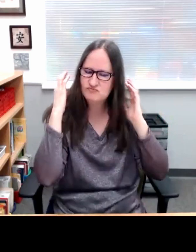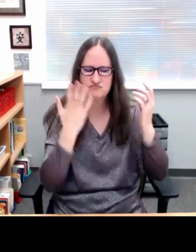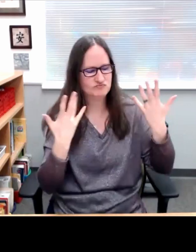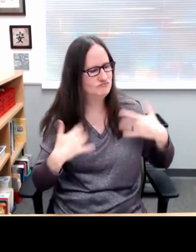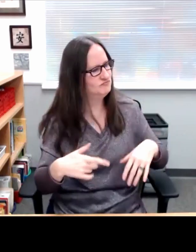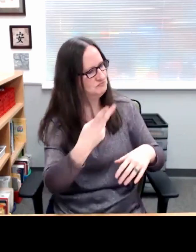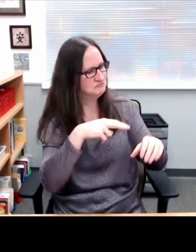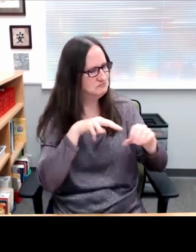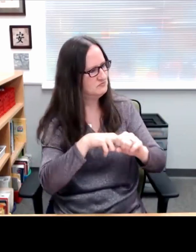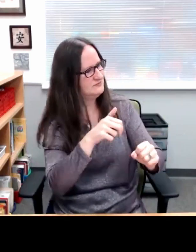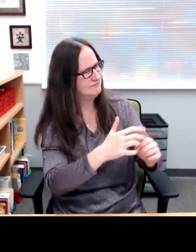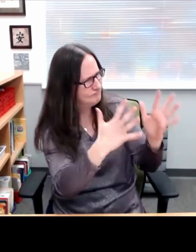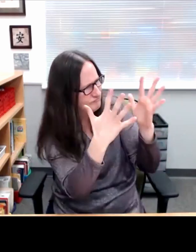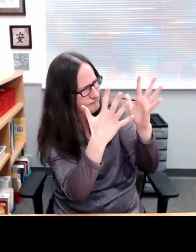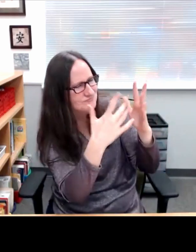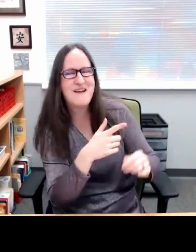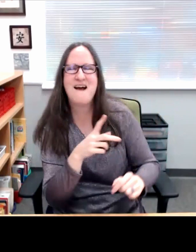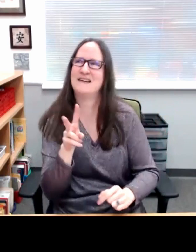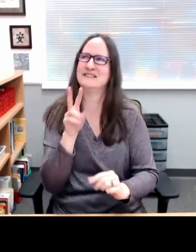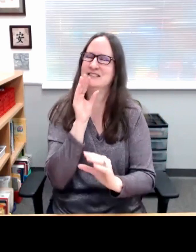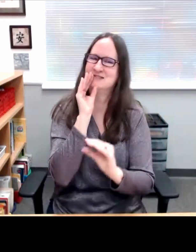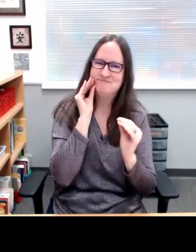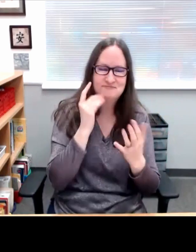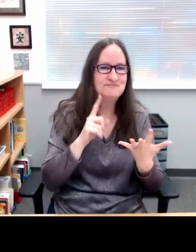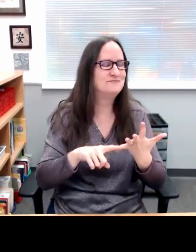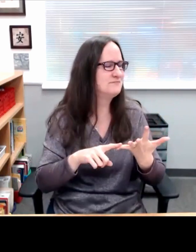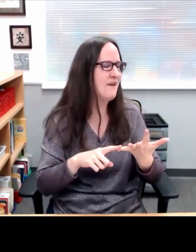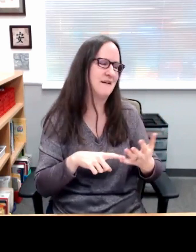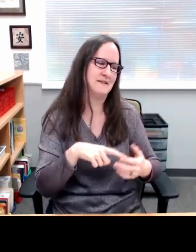you took your bath by yourself and you got in bed by yourself. That was great.